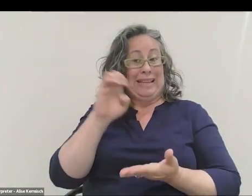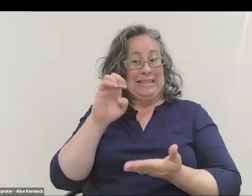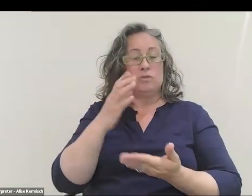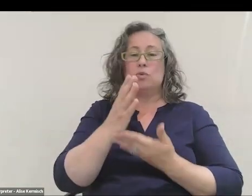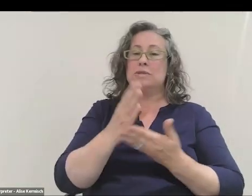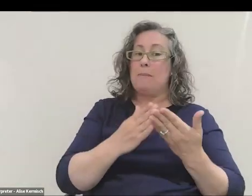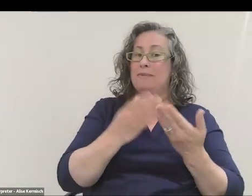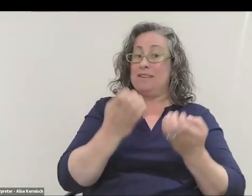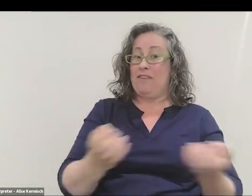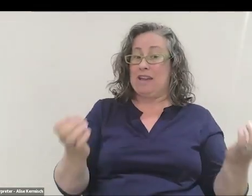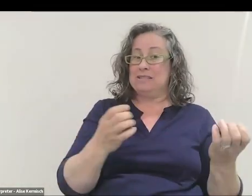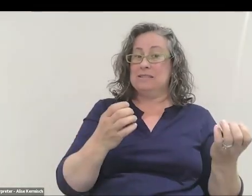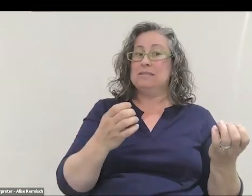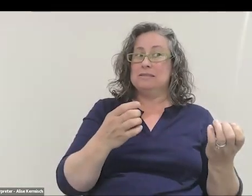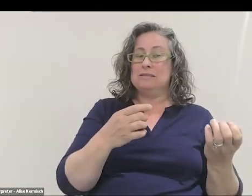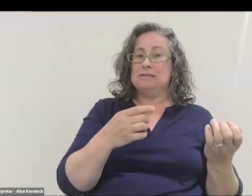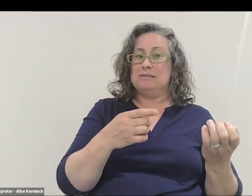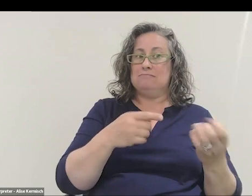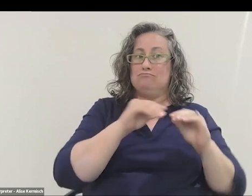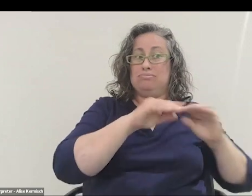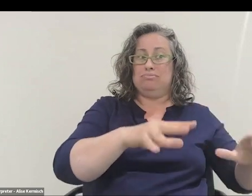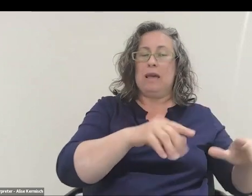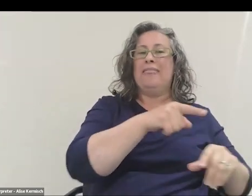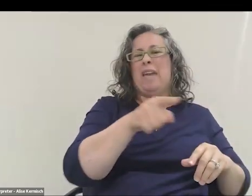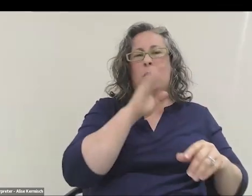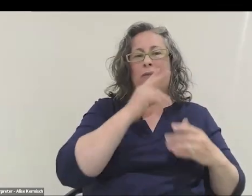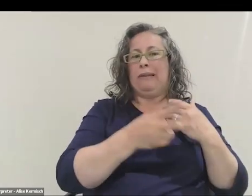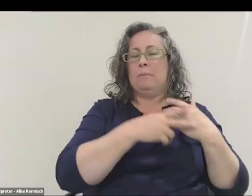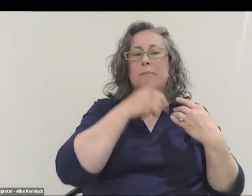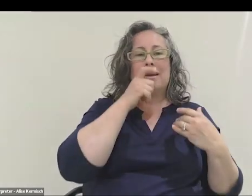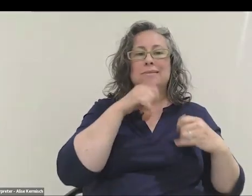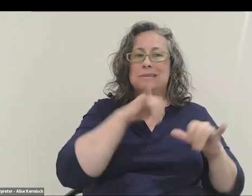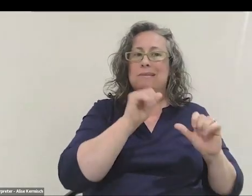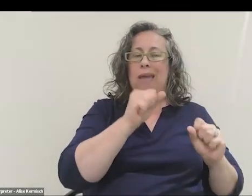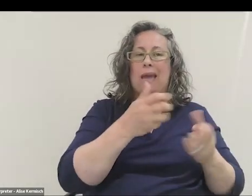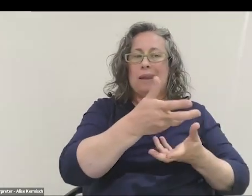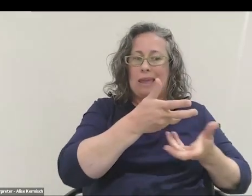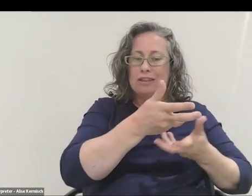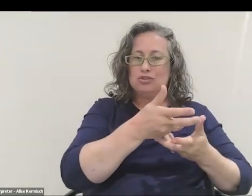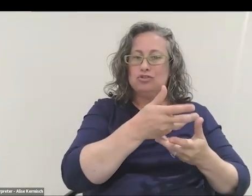people are going to keep because you can still engage, people with these devices outside of eclipses.